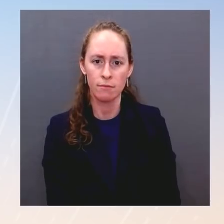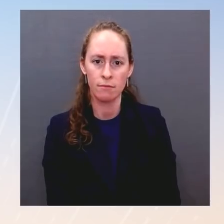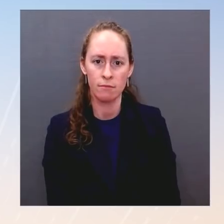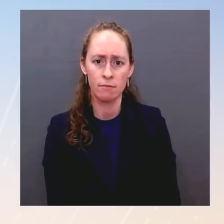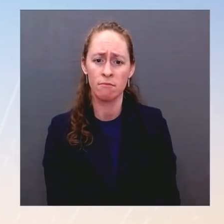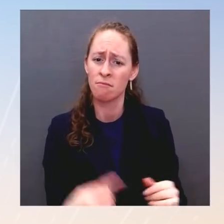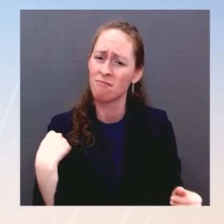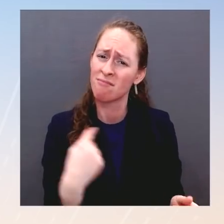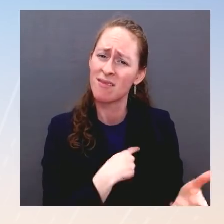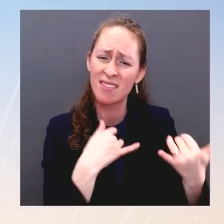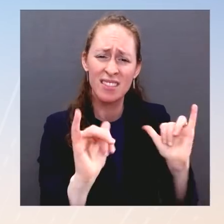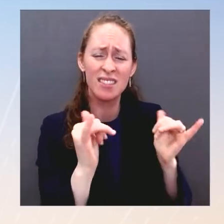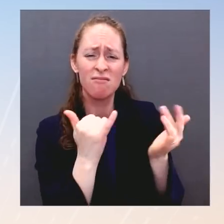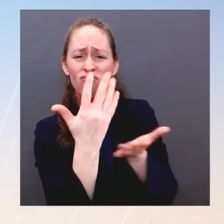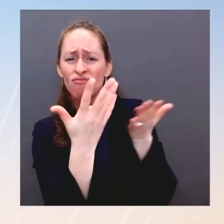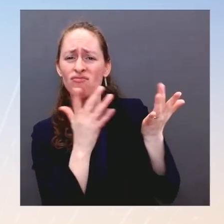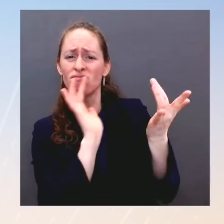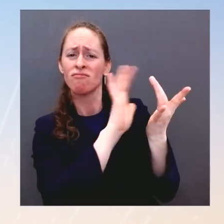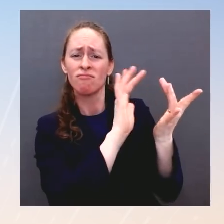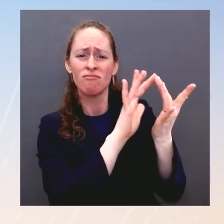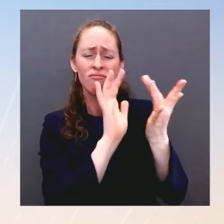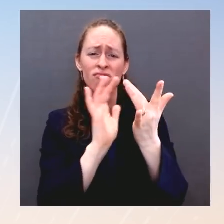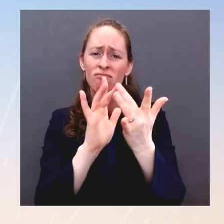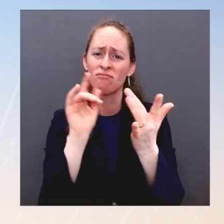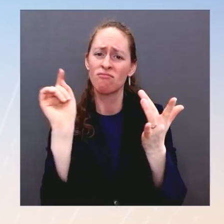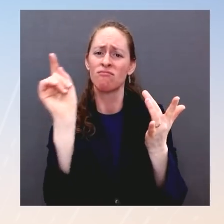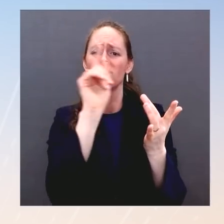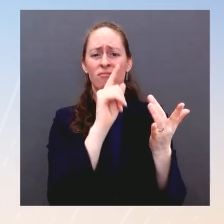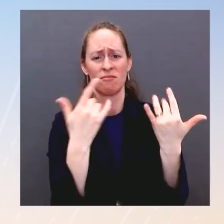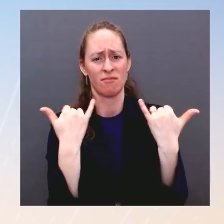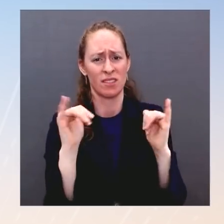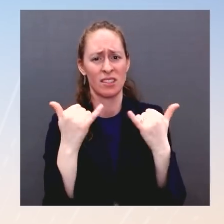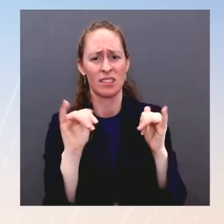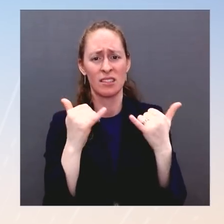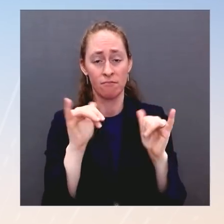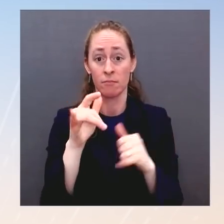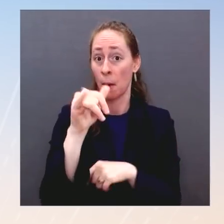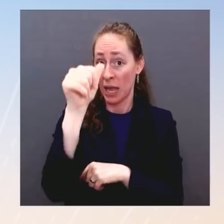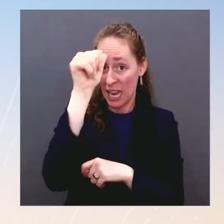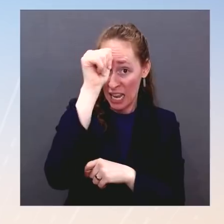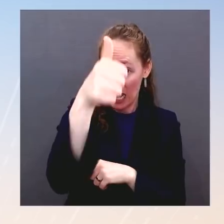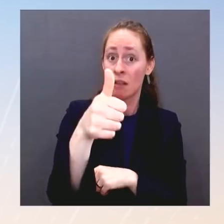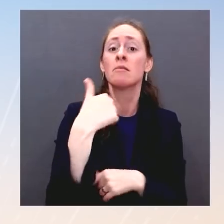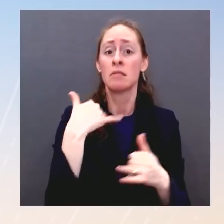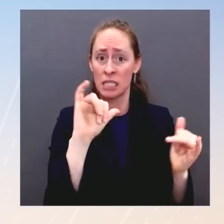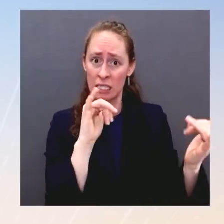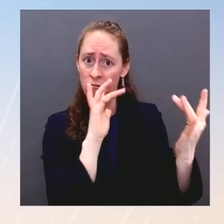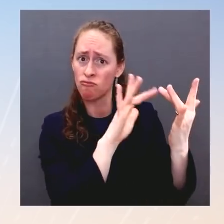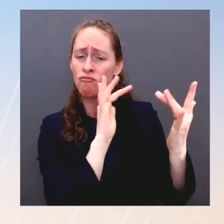on both what we're seeing on the ground, our continued condemnation of the actions